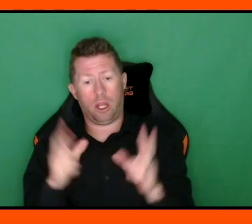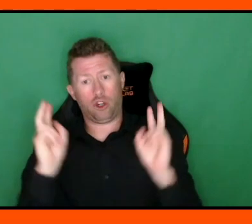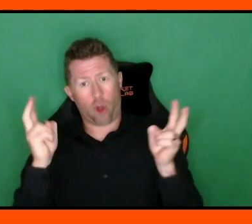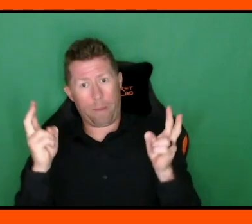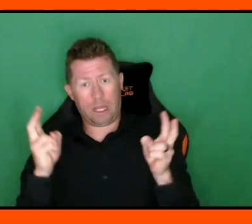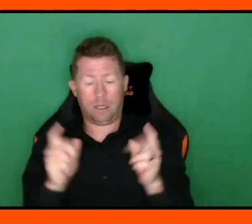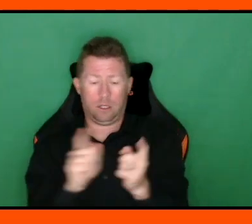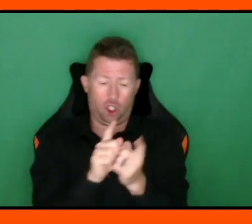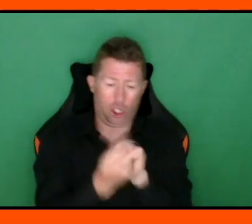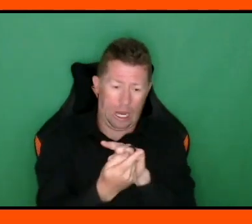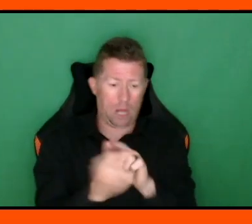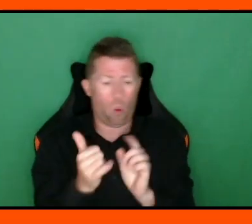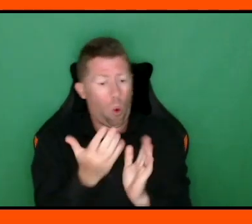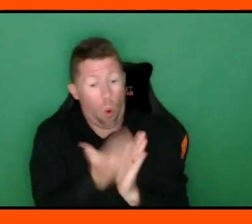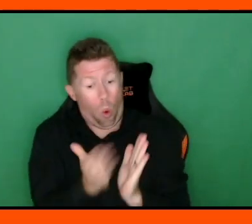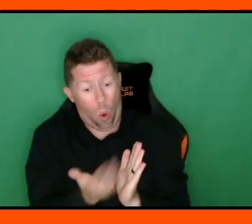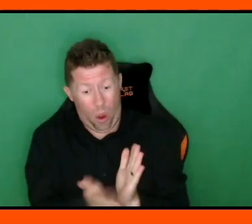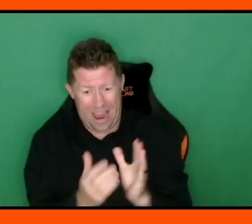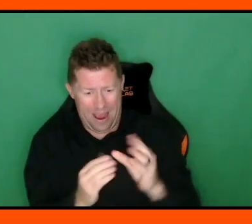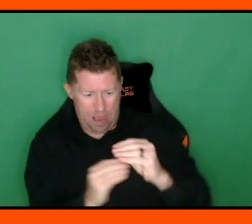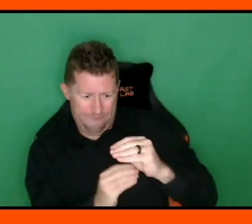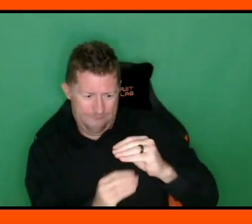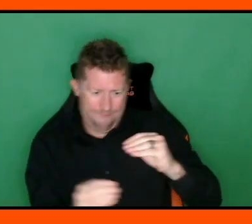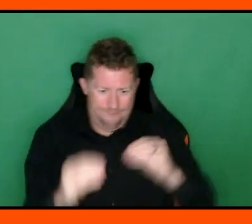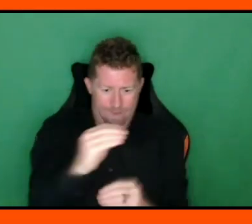if there are higher priority topics that are identified through phase 1.